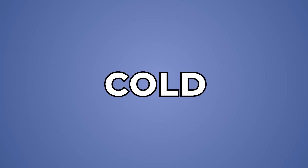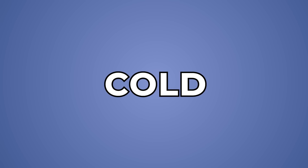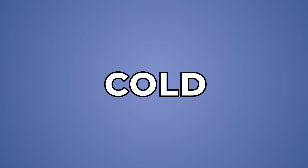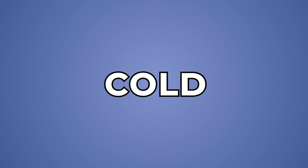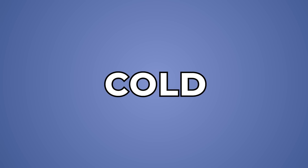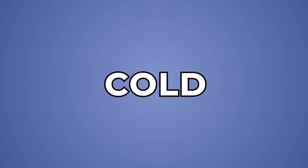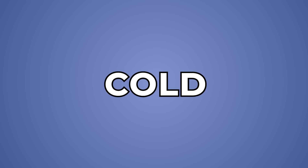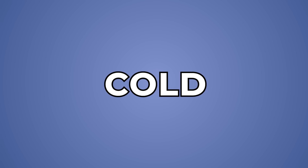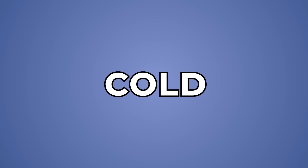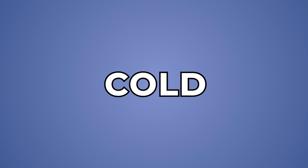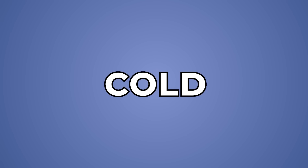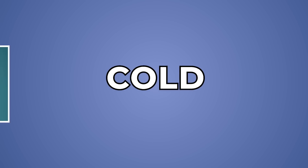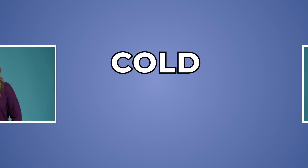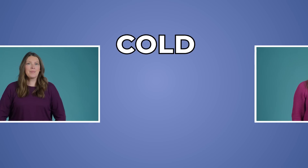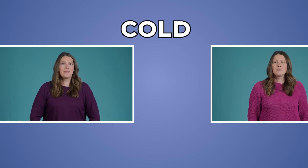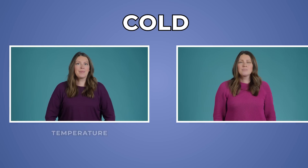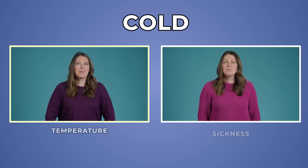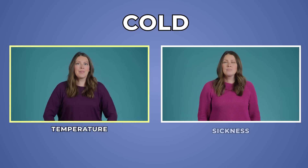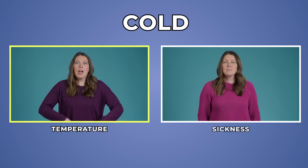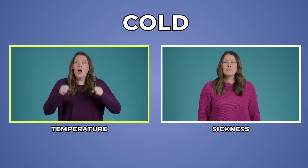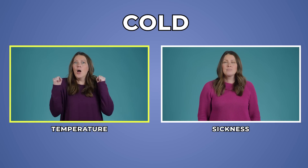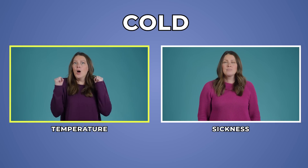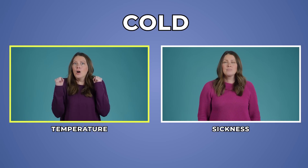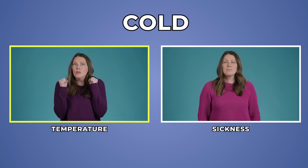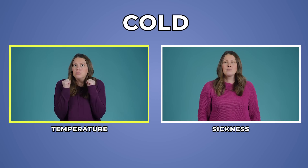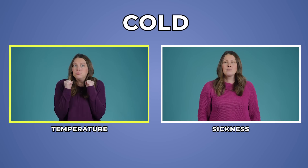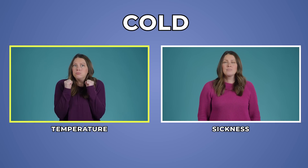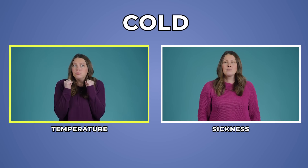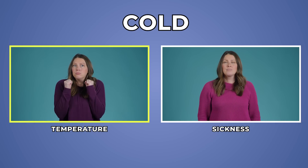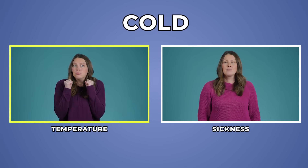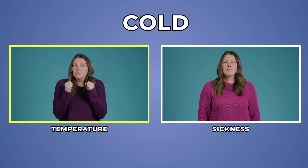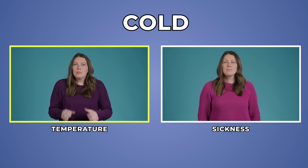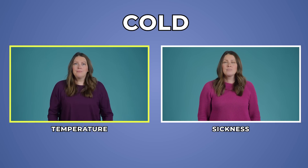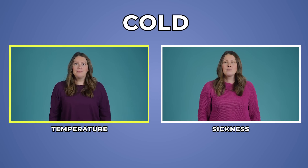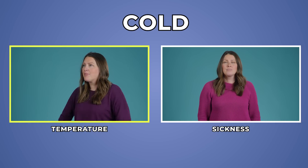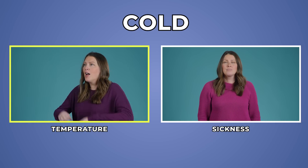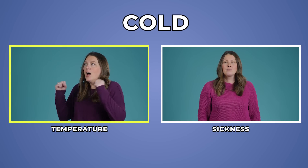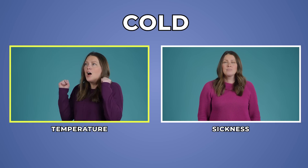Cold. Temperature.